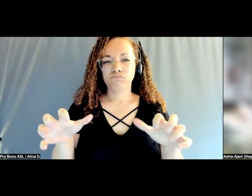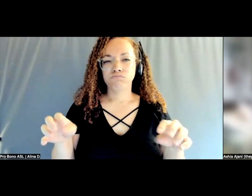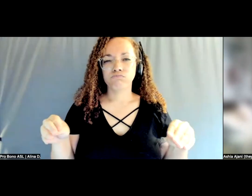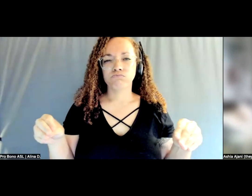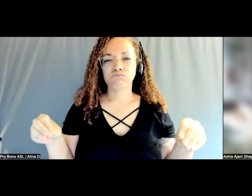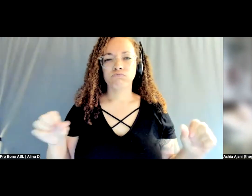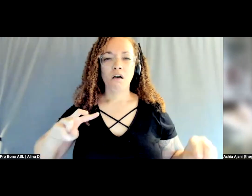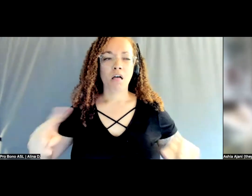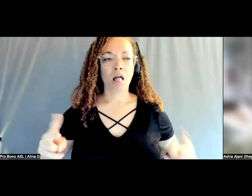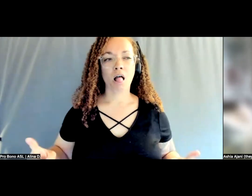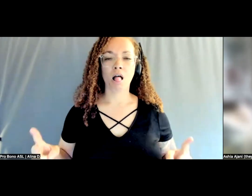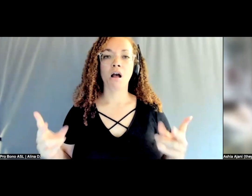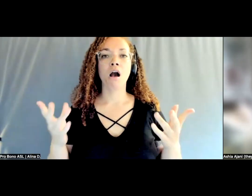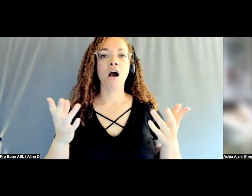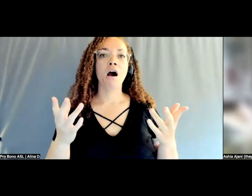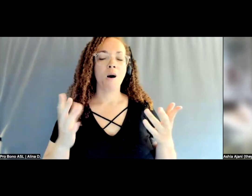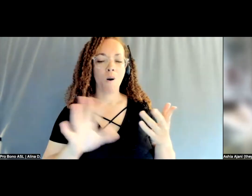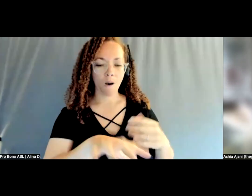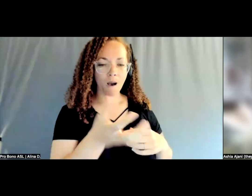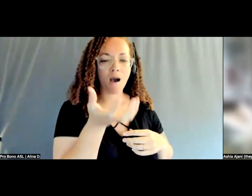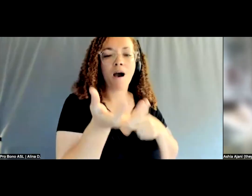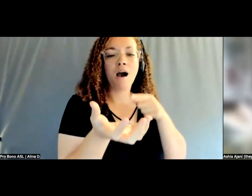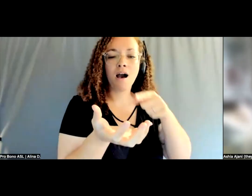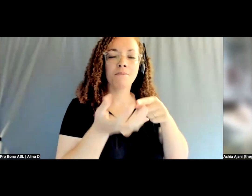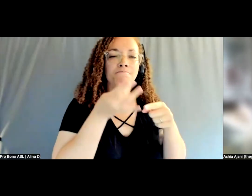O, my clever, sour Gods smoked from brine and whimsy,